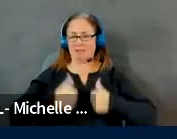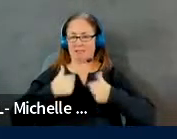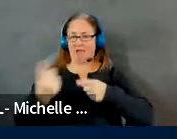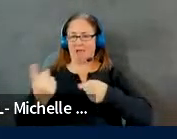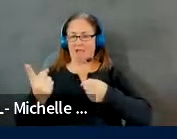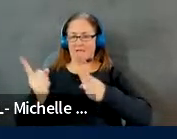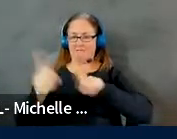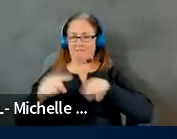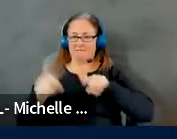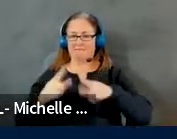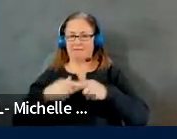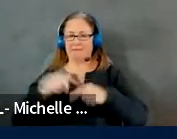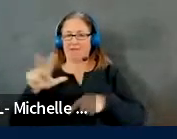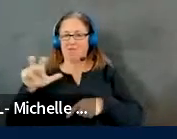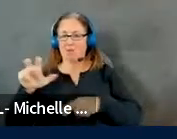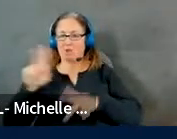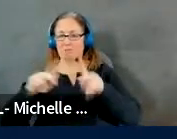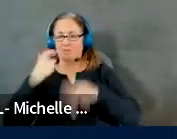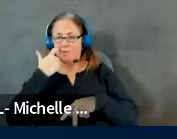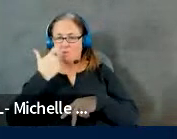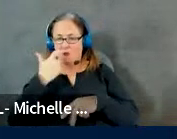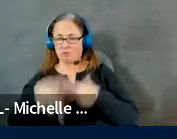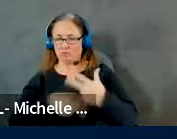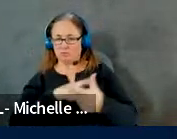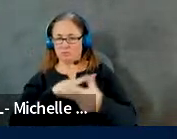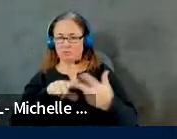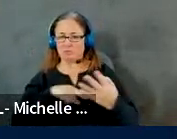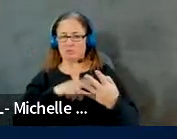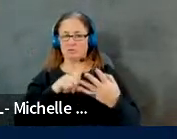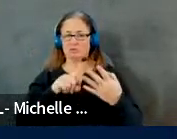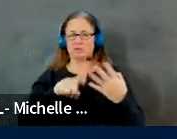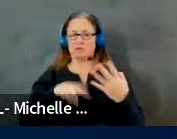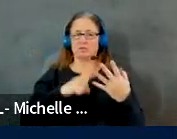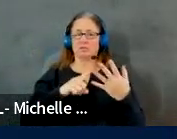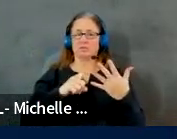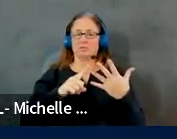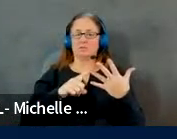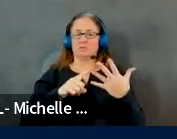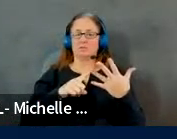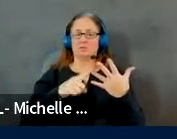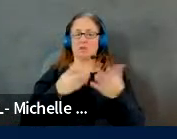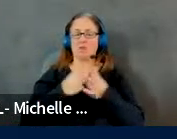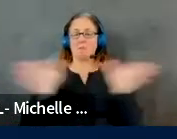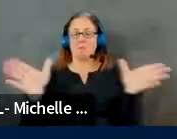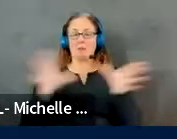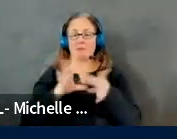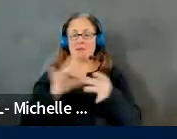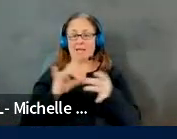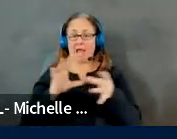and 300 people have rude it since that time. Through the public comment period on